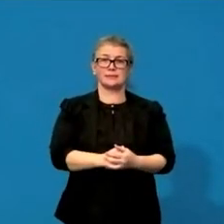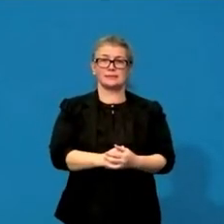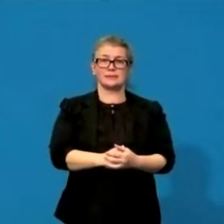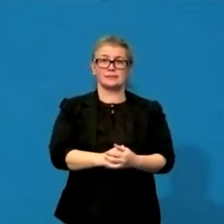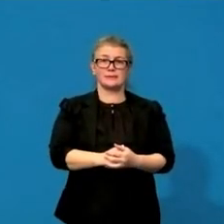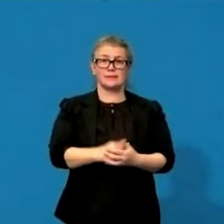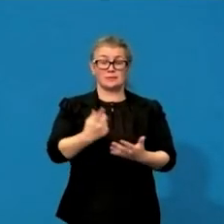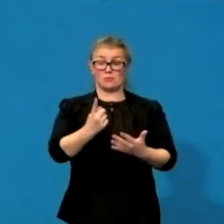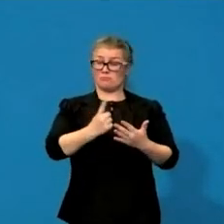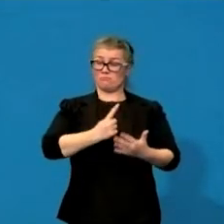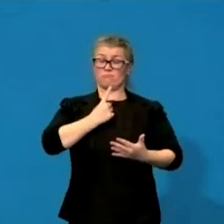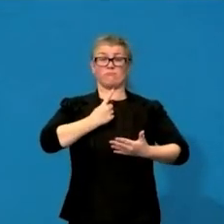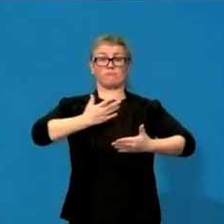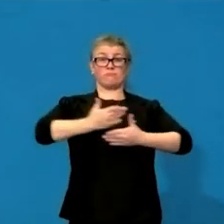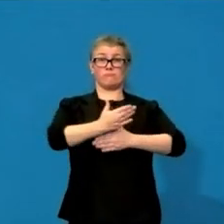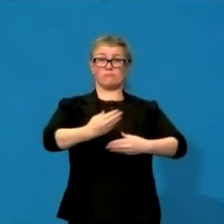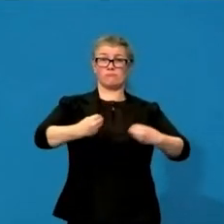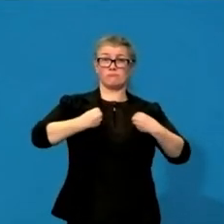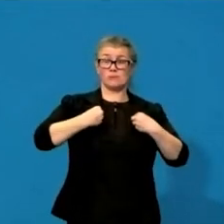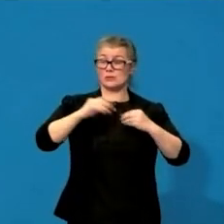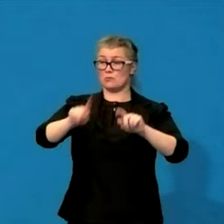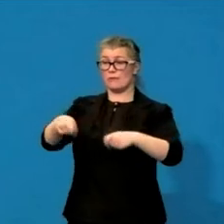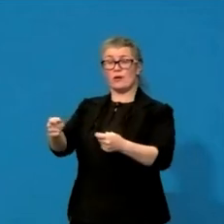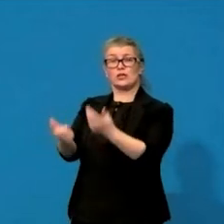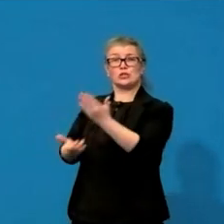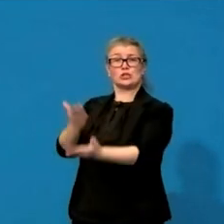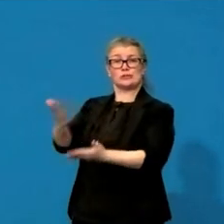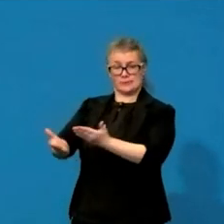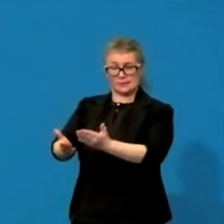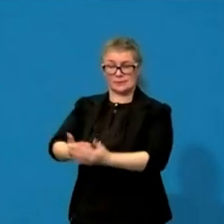or contractors to provide those services that she is unable to undertake herself.